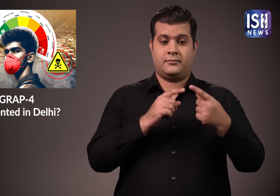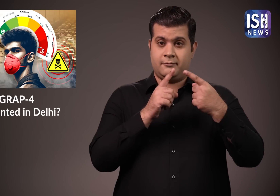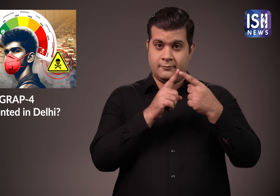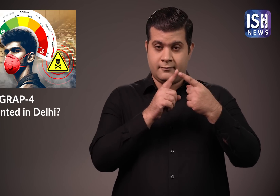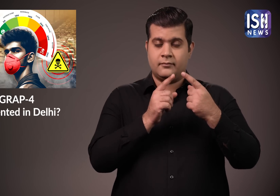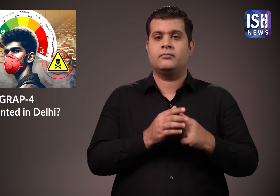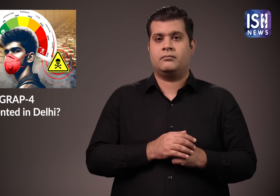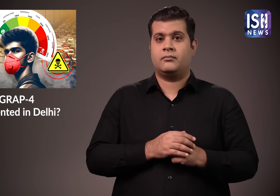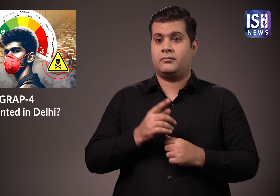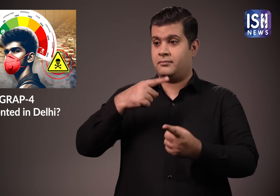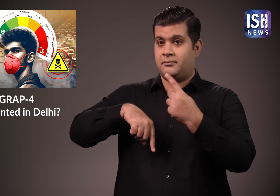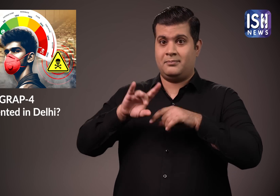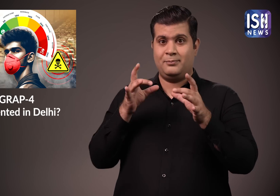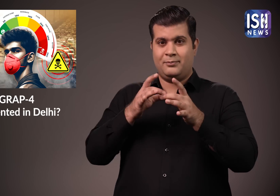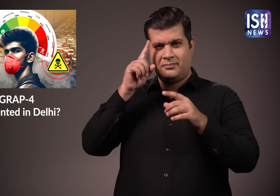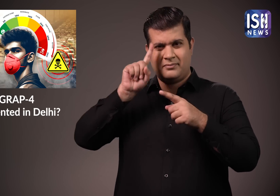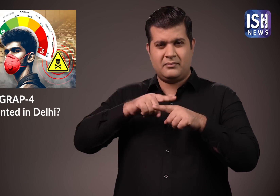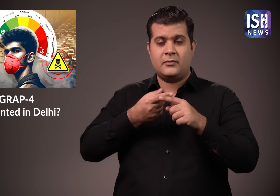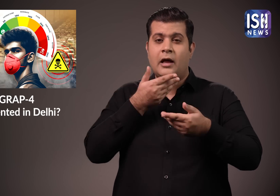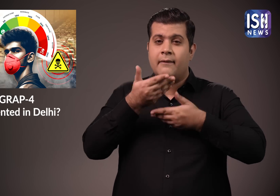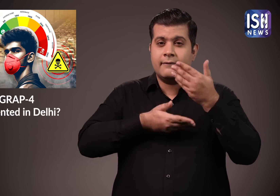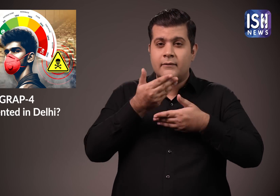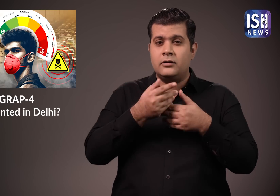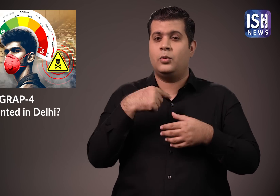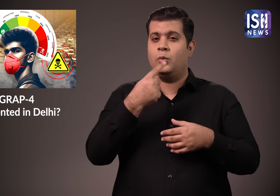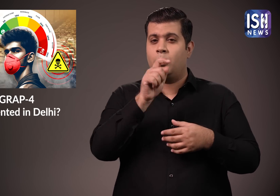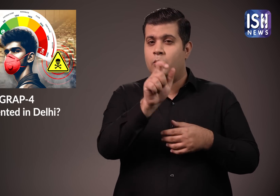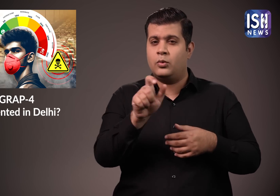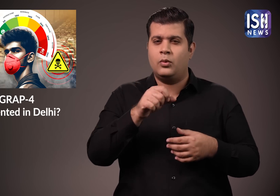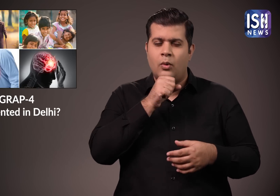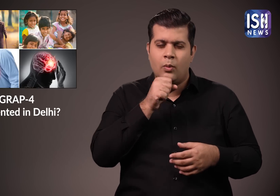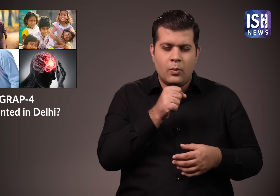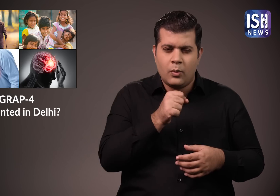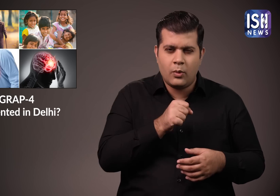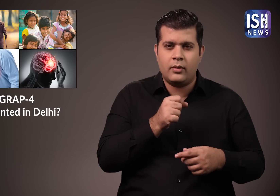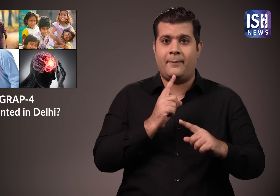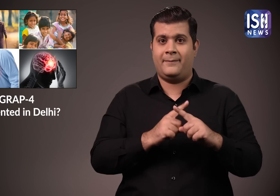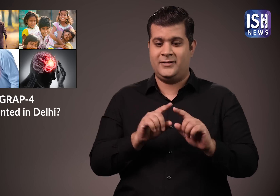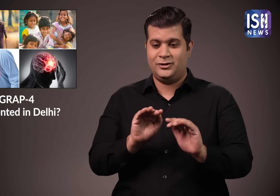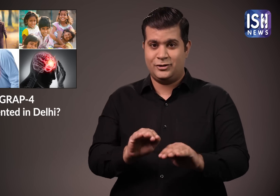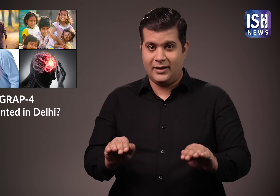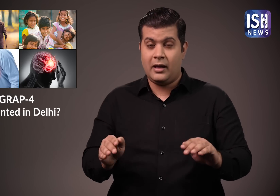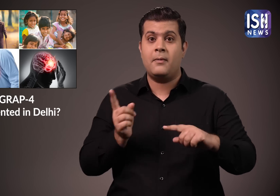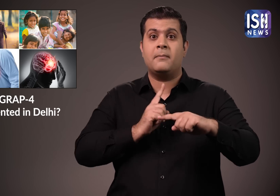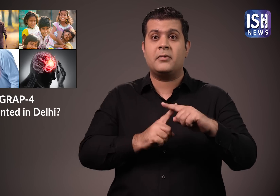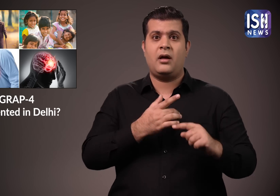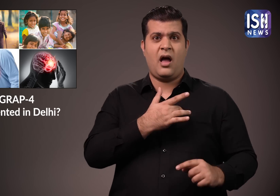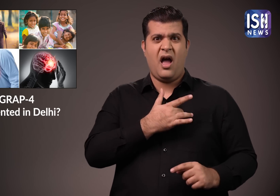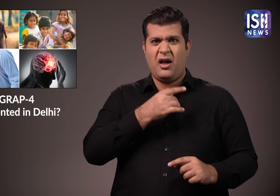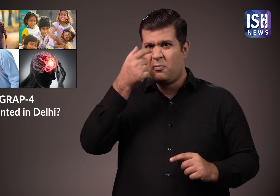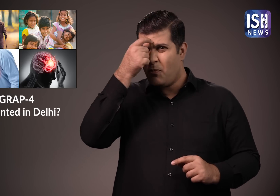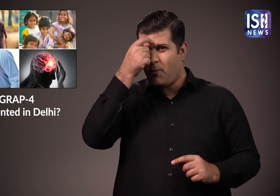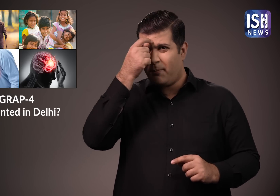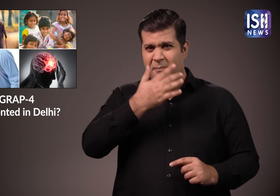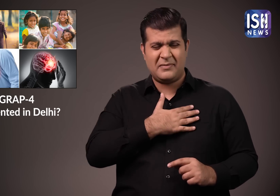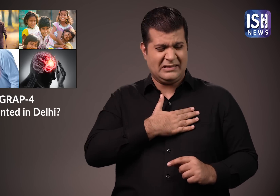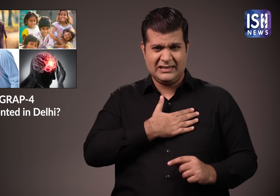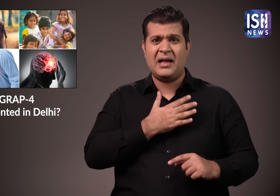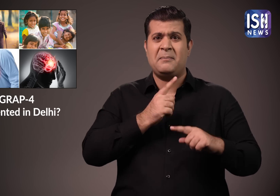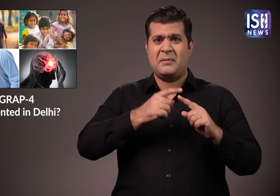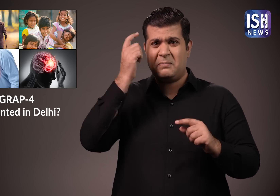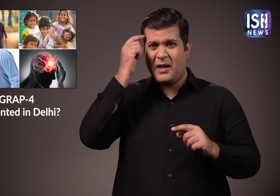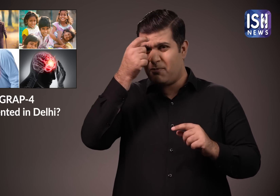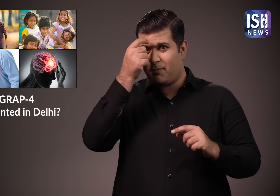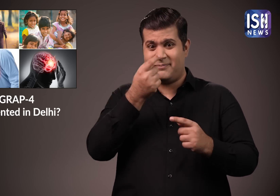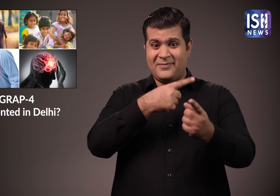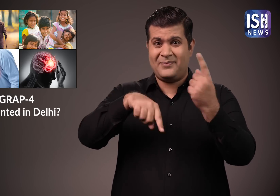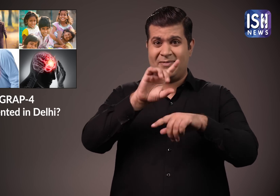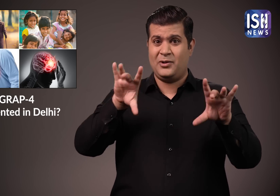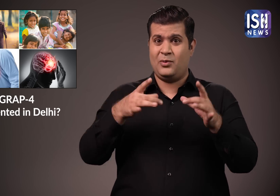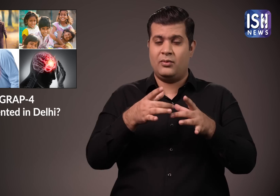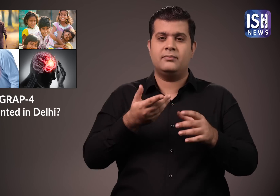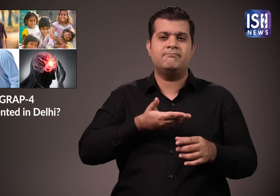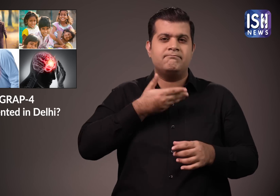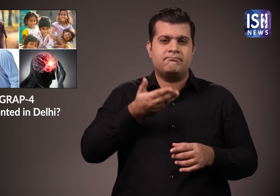1. Elderly, children and people with chronic illnesses related to heart and brain have been advised